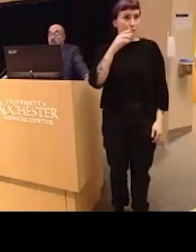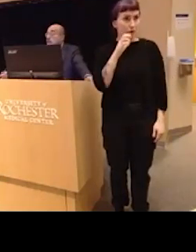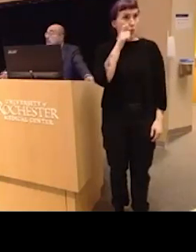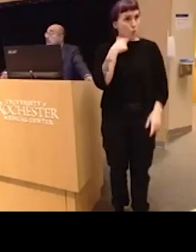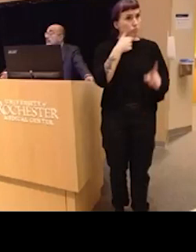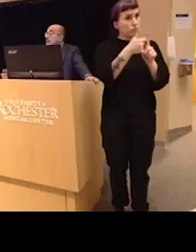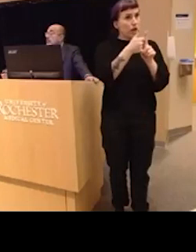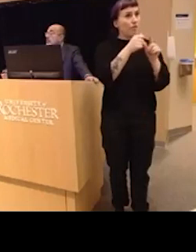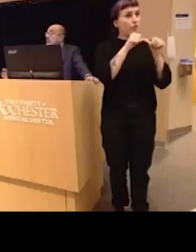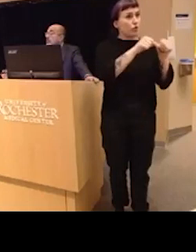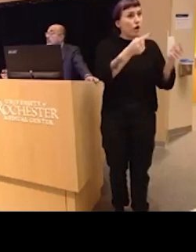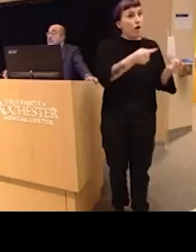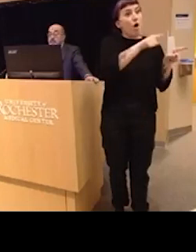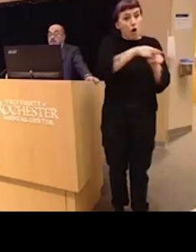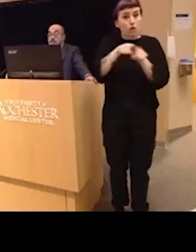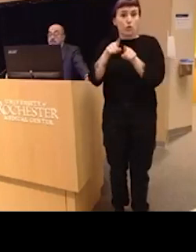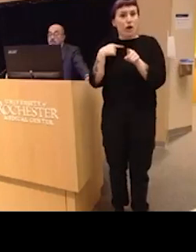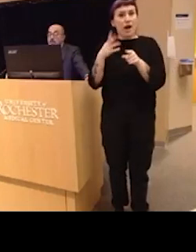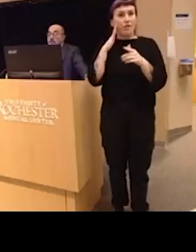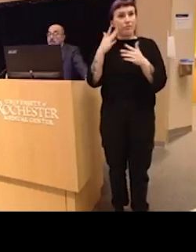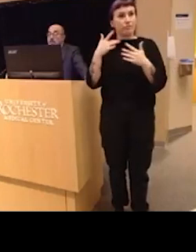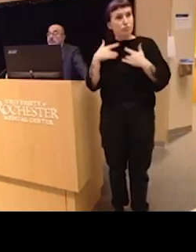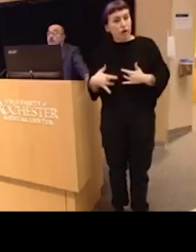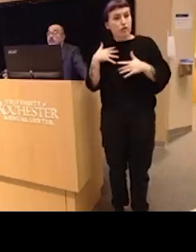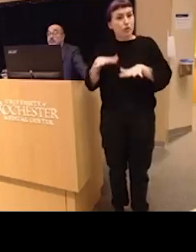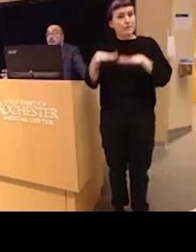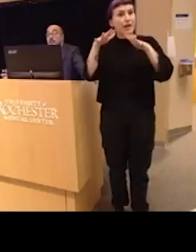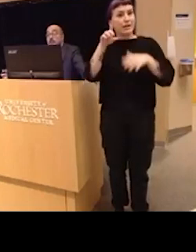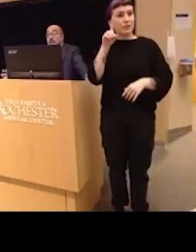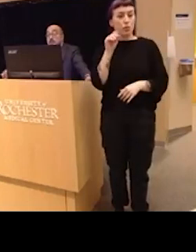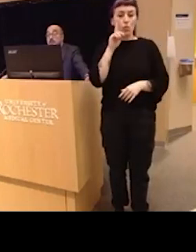pain also have major depression or jized anxiety disorder um it's much higher in specially settings